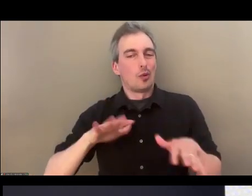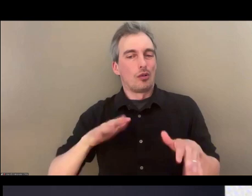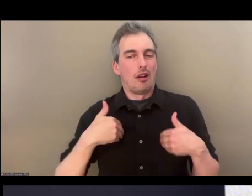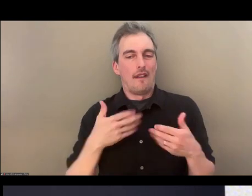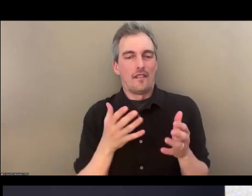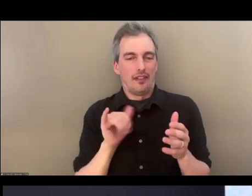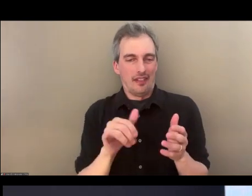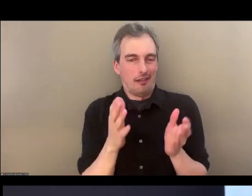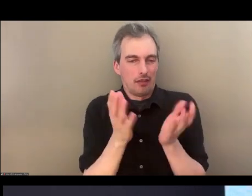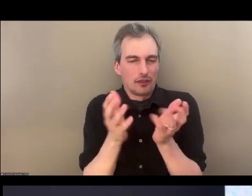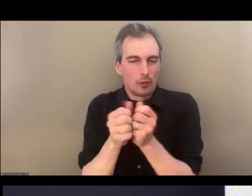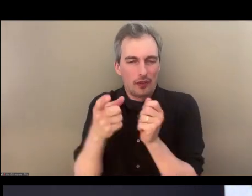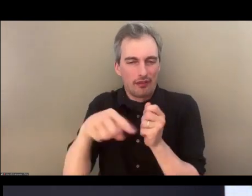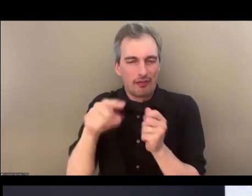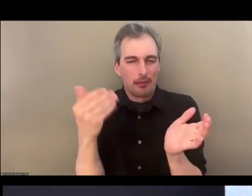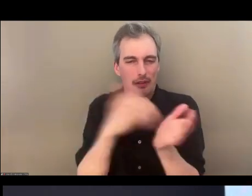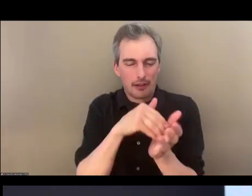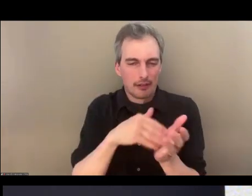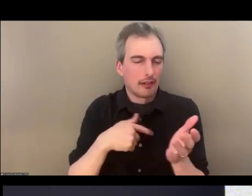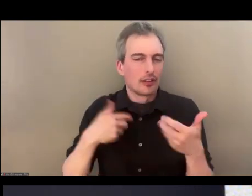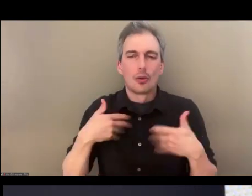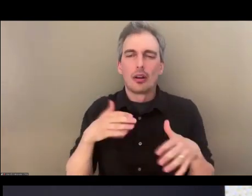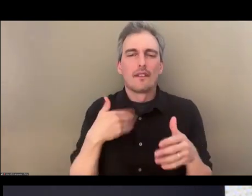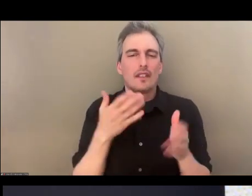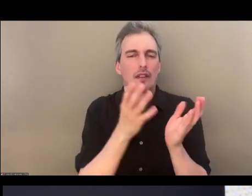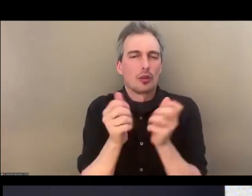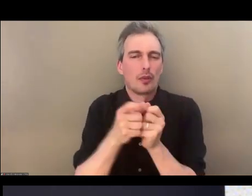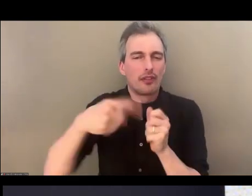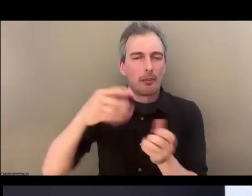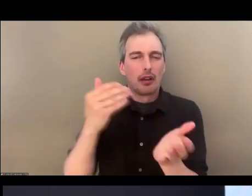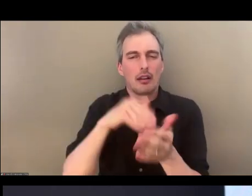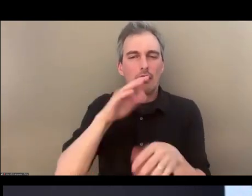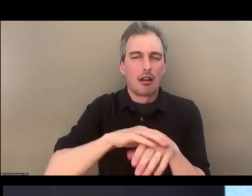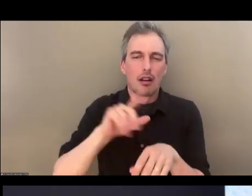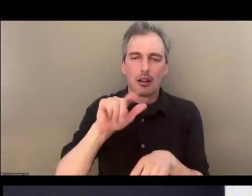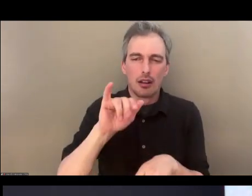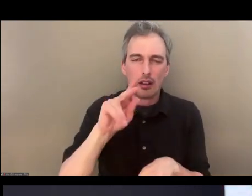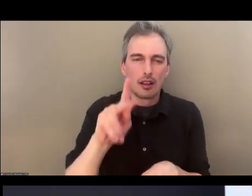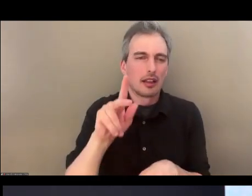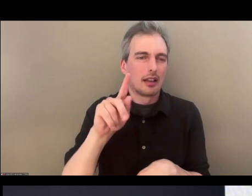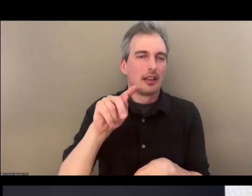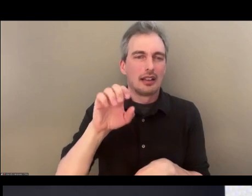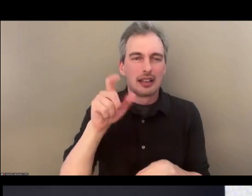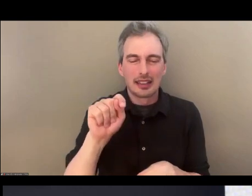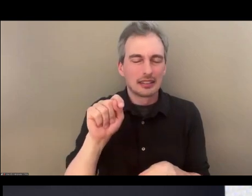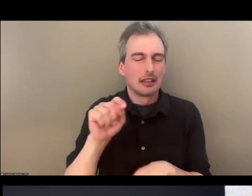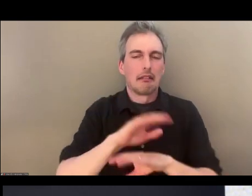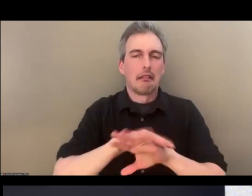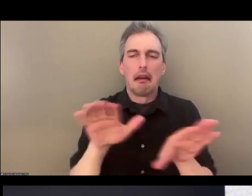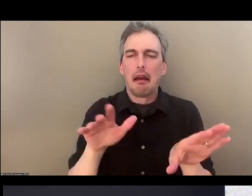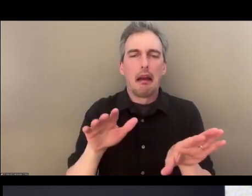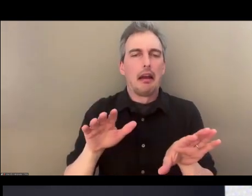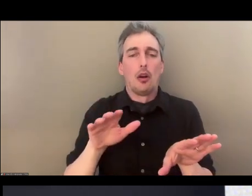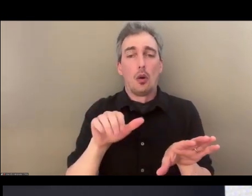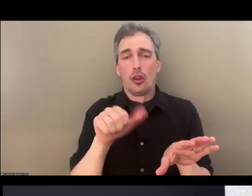text or any other of those ten areas. And I want to build them something that will work for them. And again, I'm not a developer.